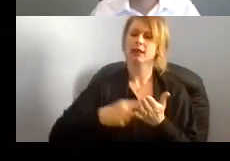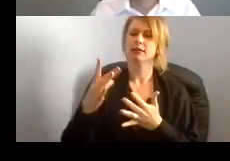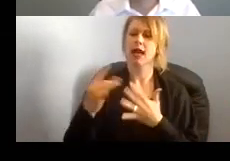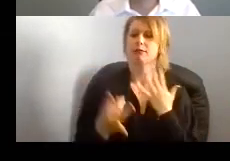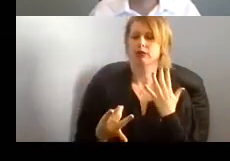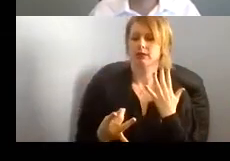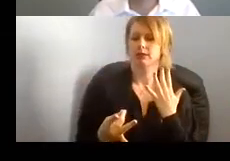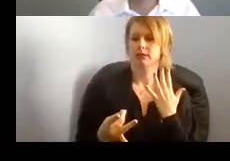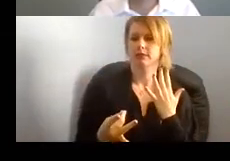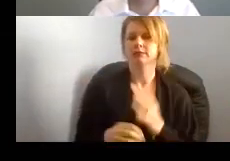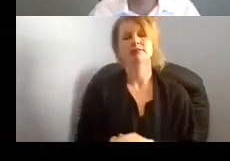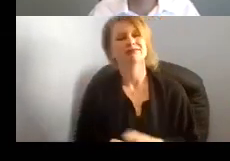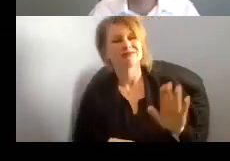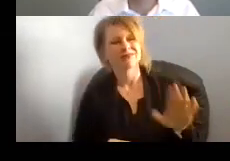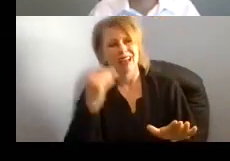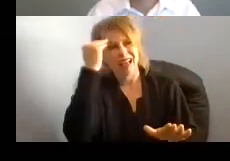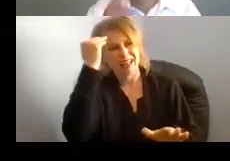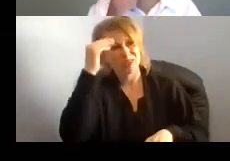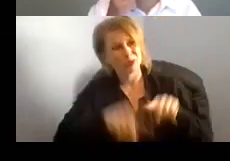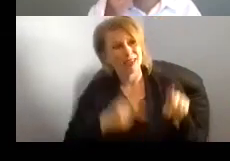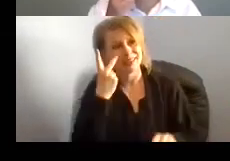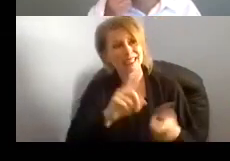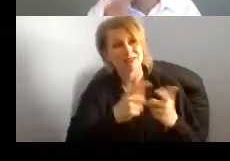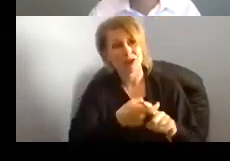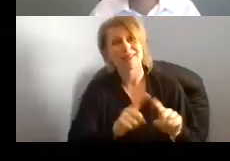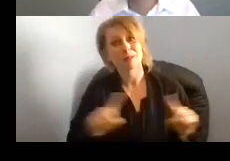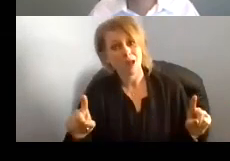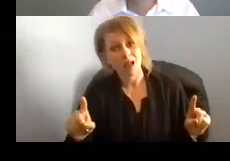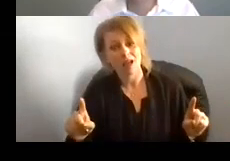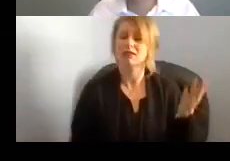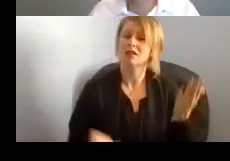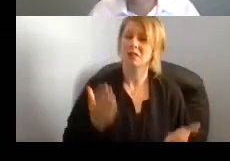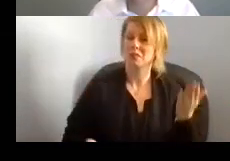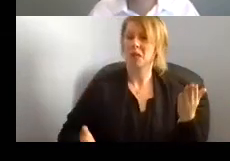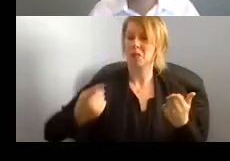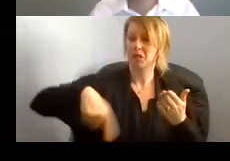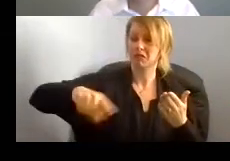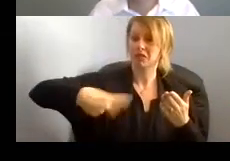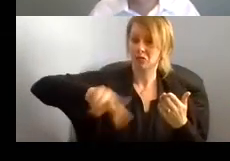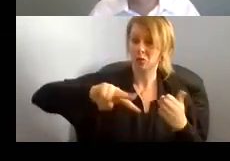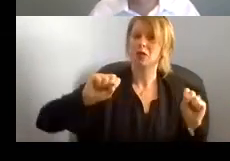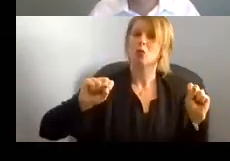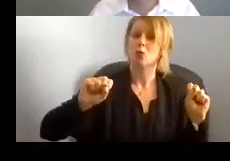I know you can’t see your friends, but I think, in a week or two, we may be able to go outside and have one friend over.